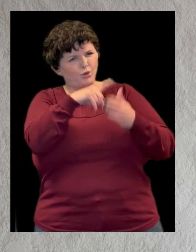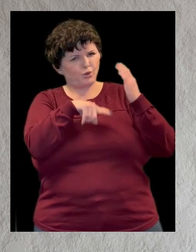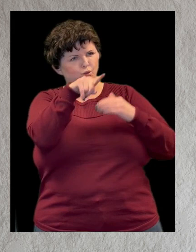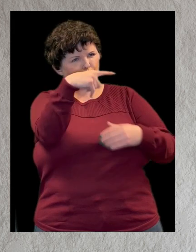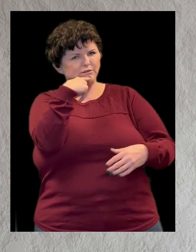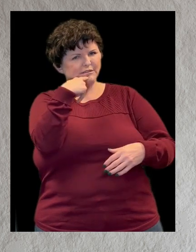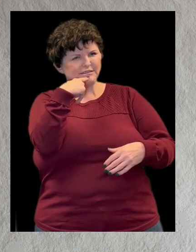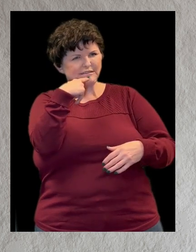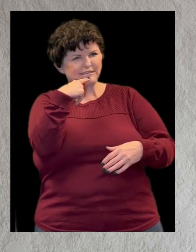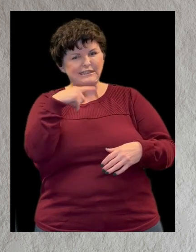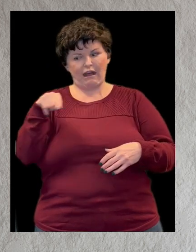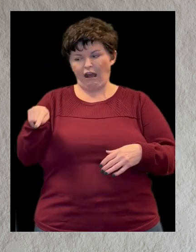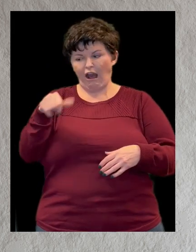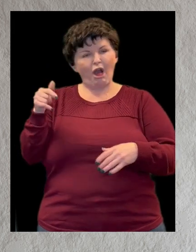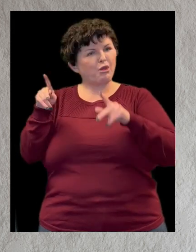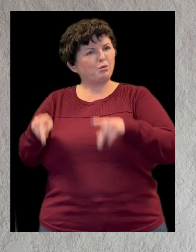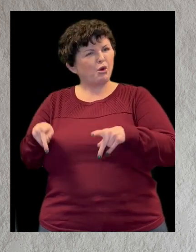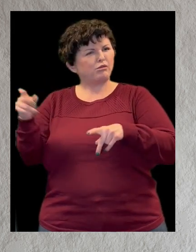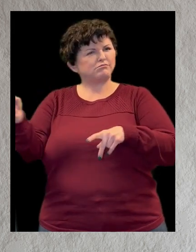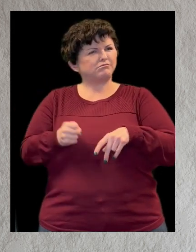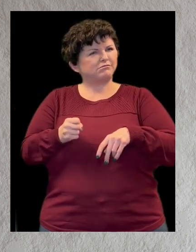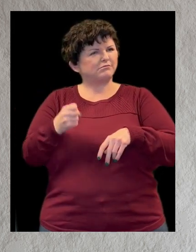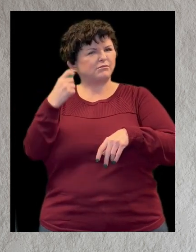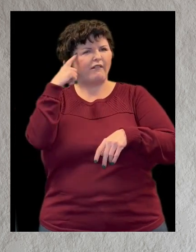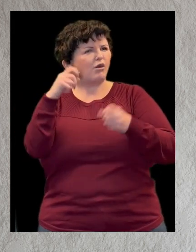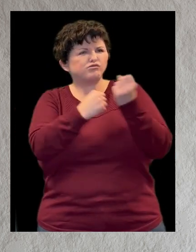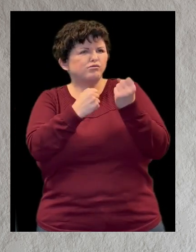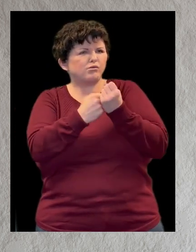and that I had just brought the person for support